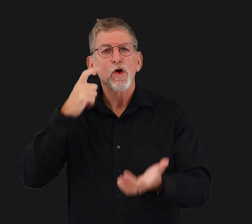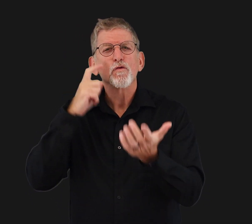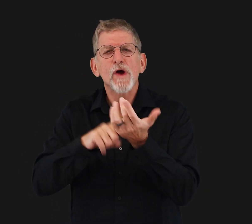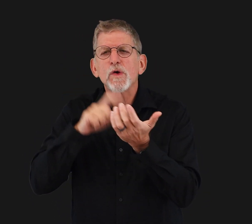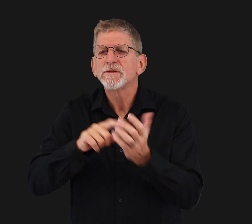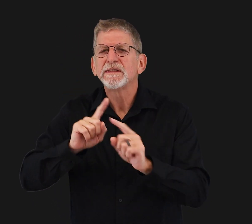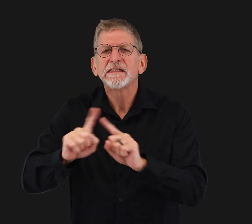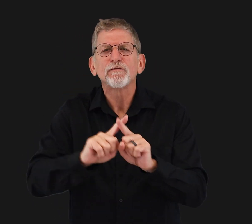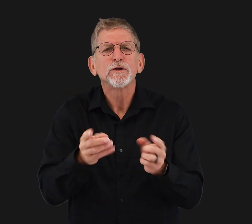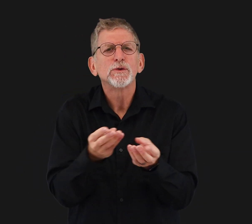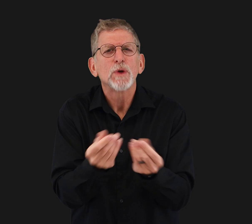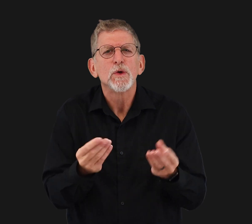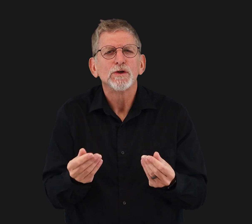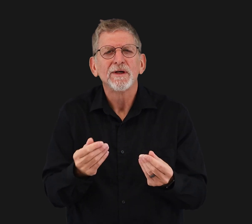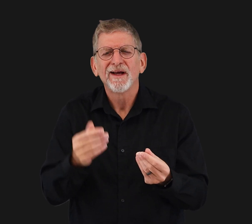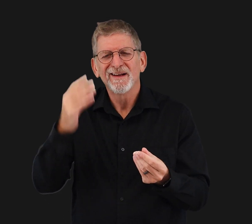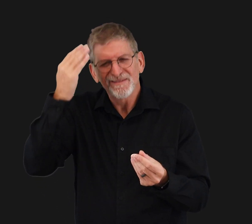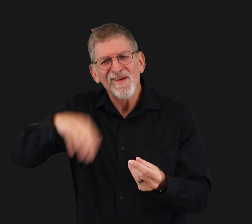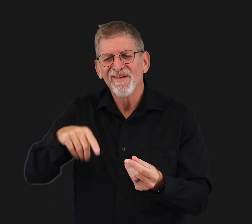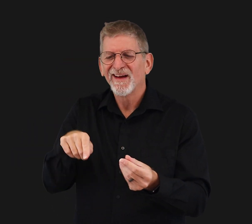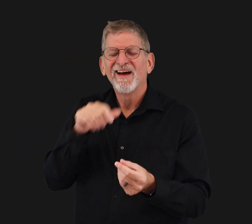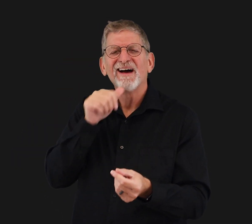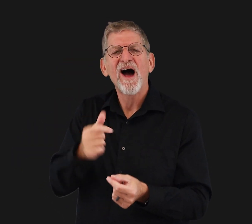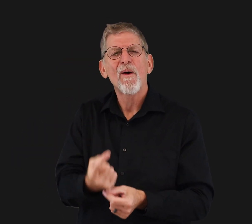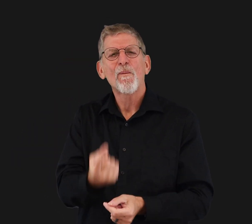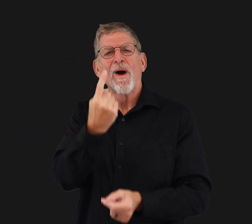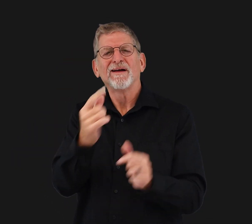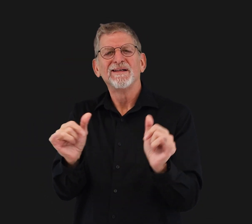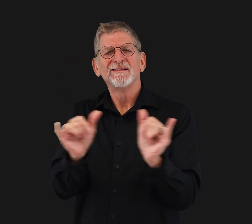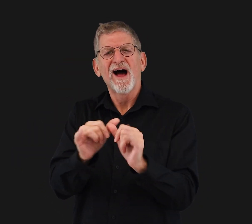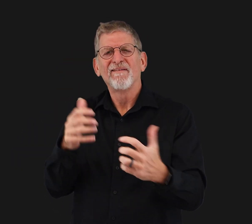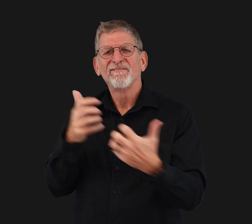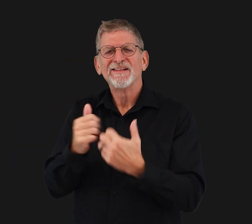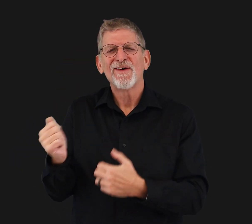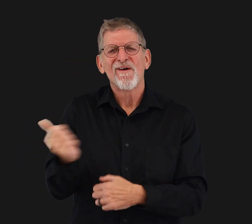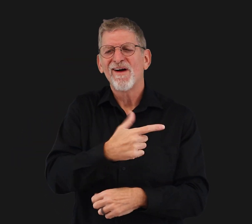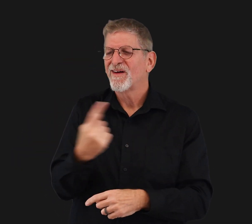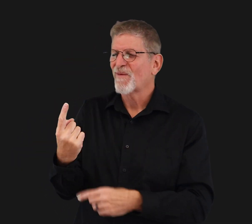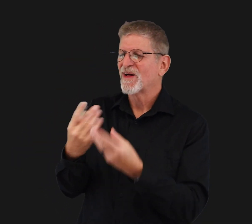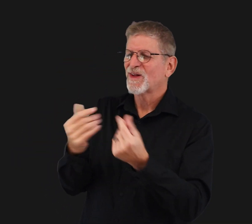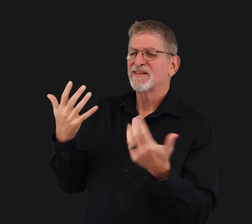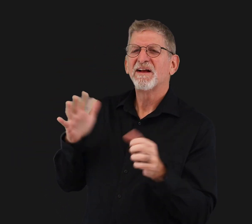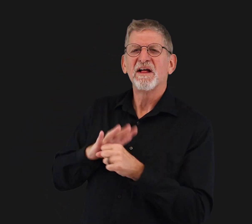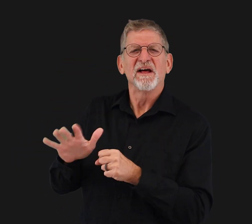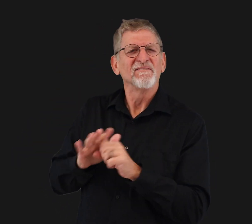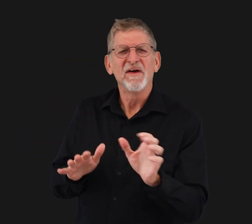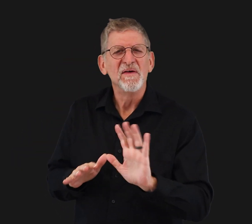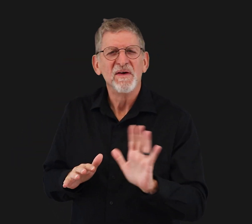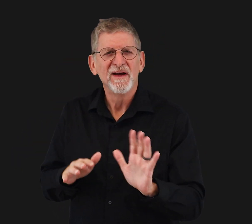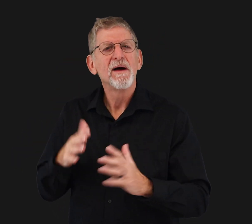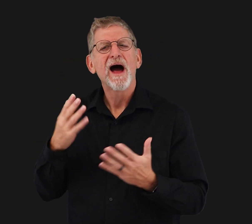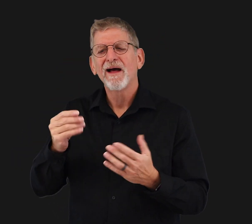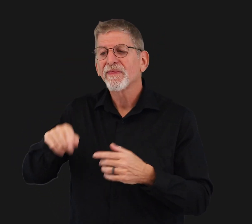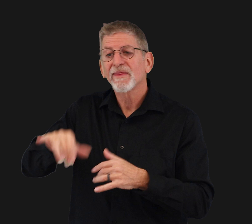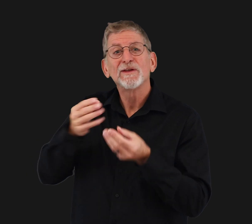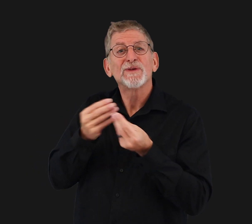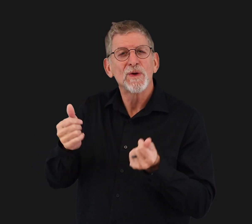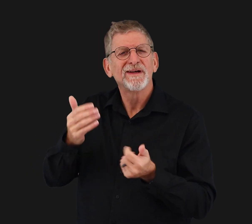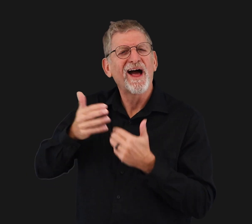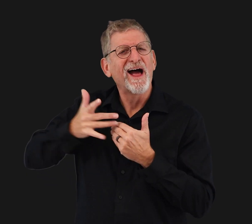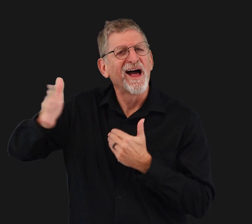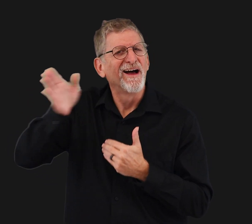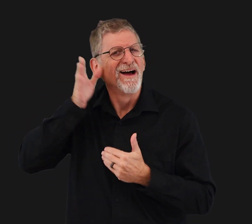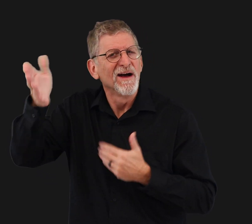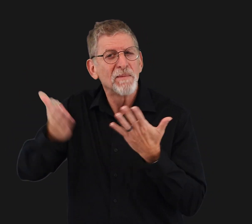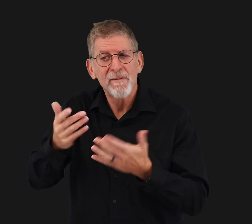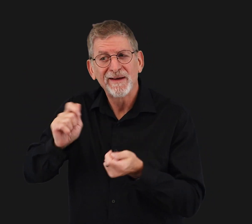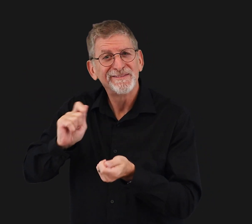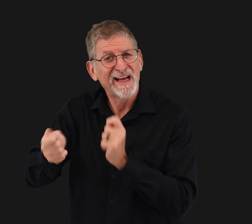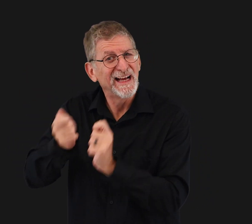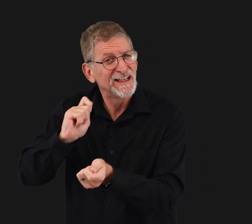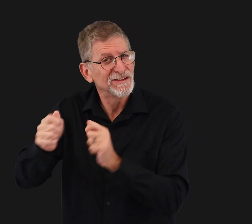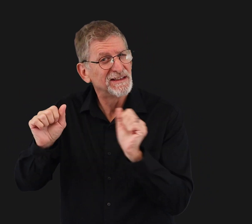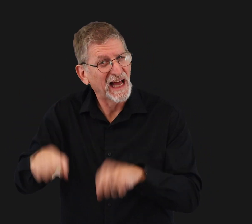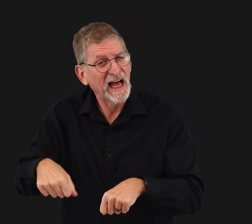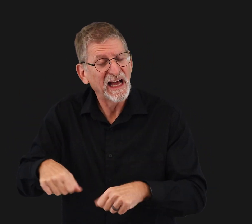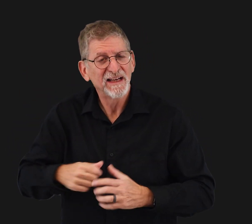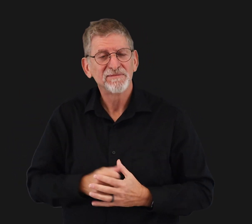• Recognizing that solutions are not one-size-fits-all and may change over time